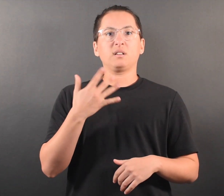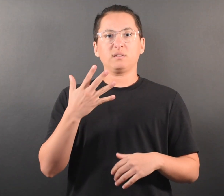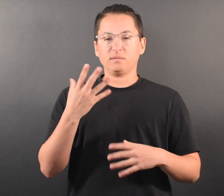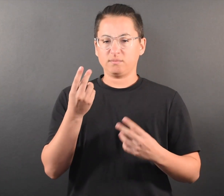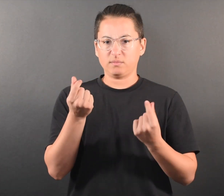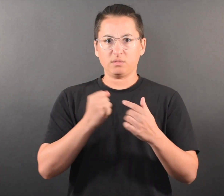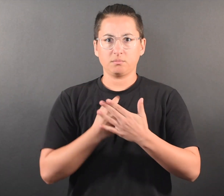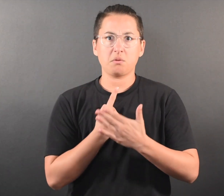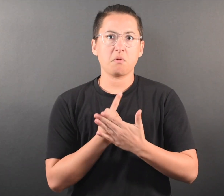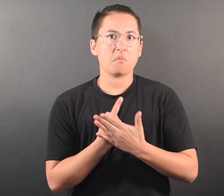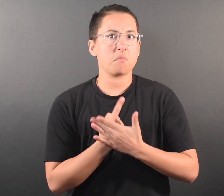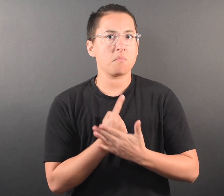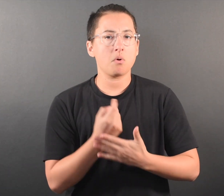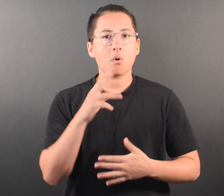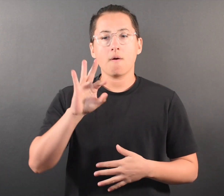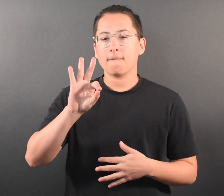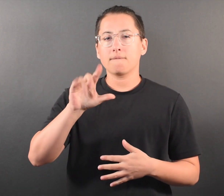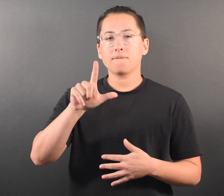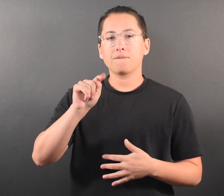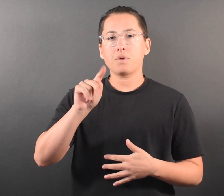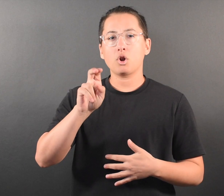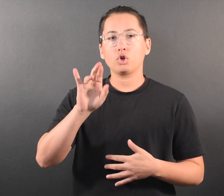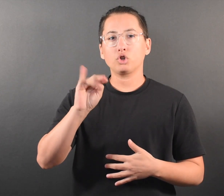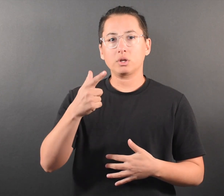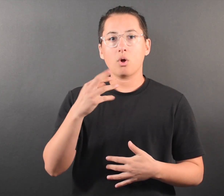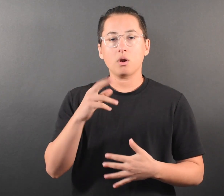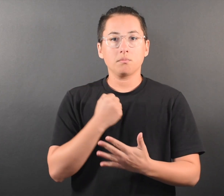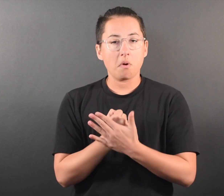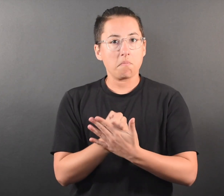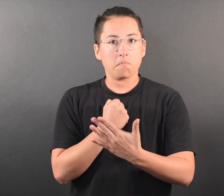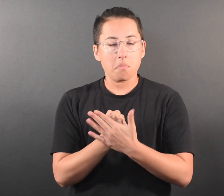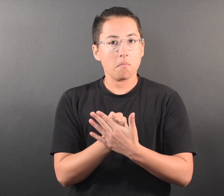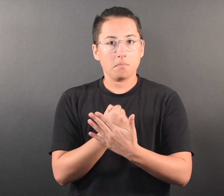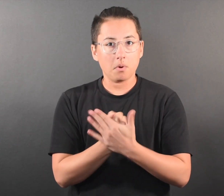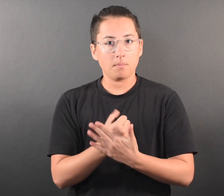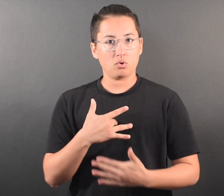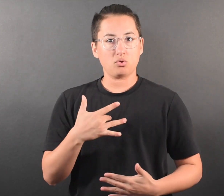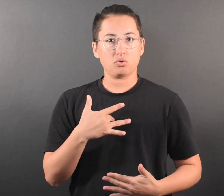• Feelings of having a fast-beating, fluttering, or pounding heart